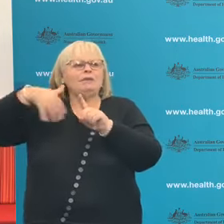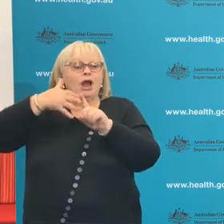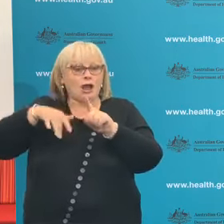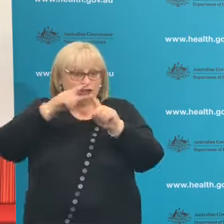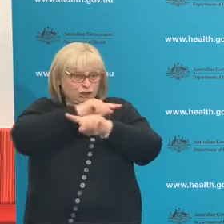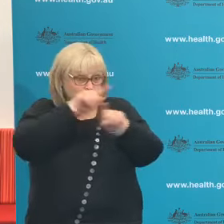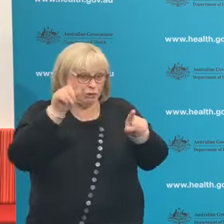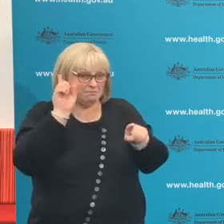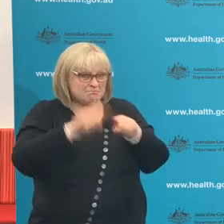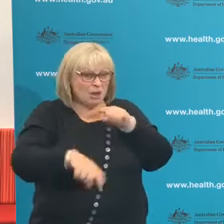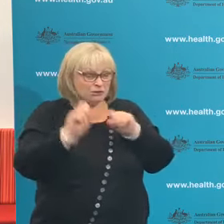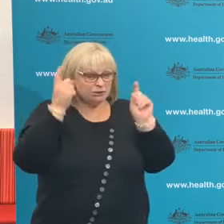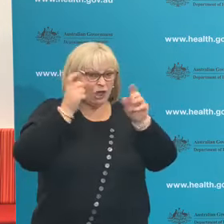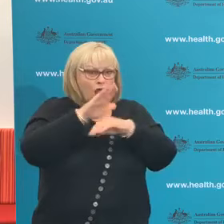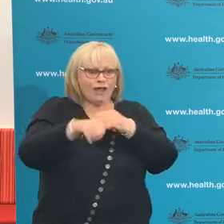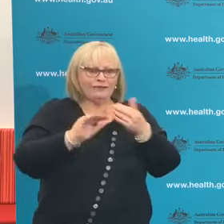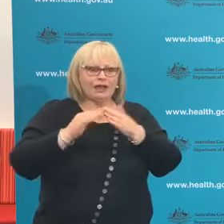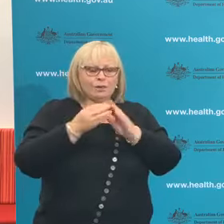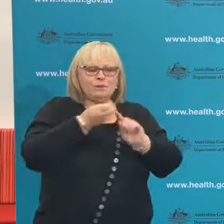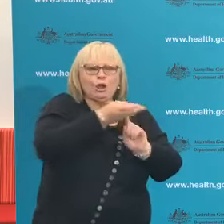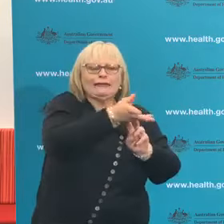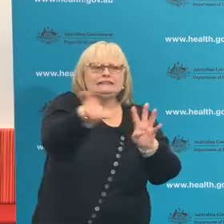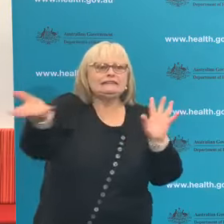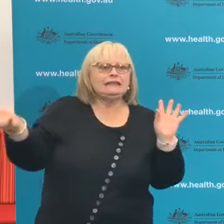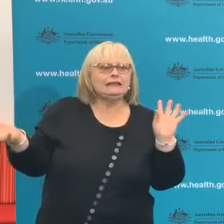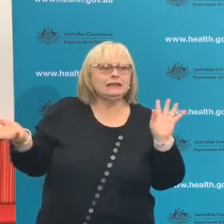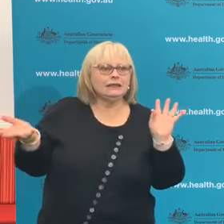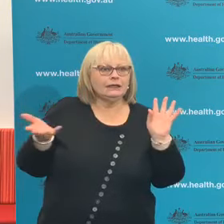Is there a number or a percentage of what you're looking for?